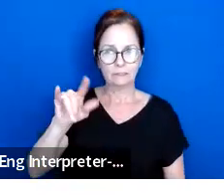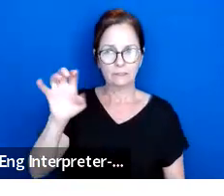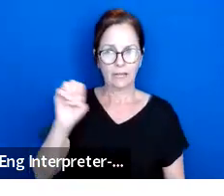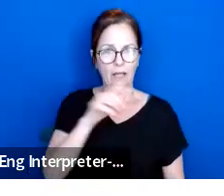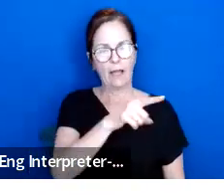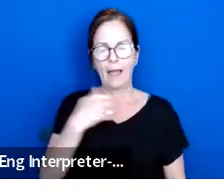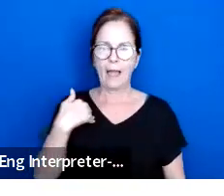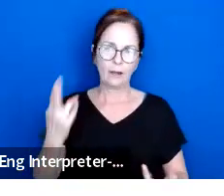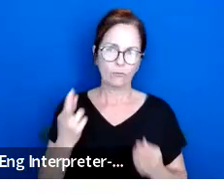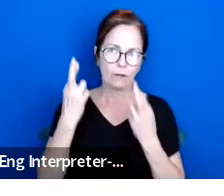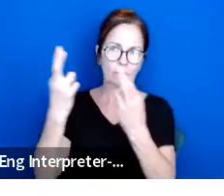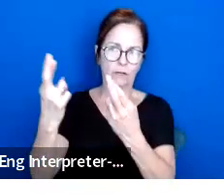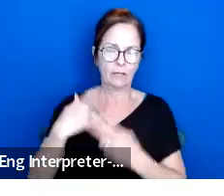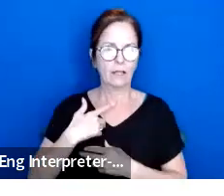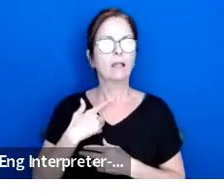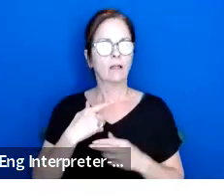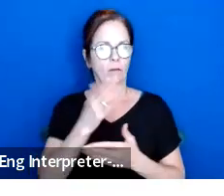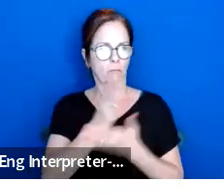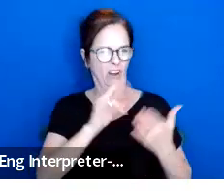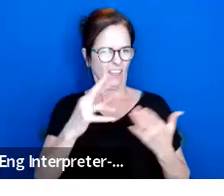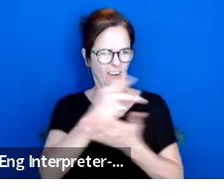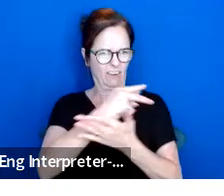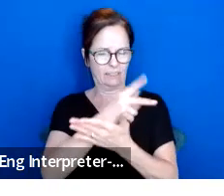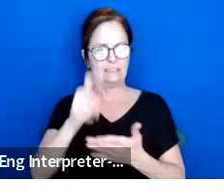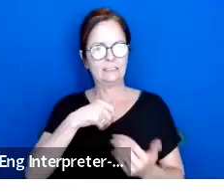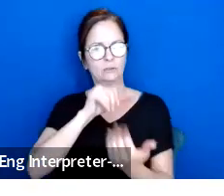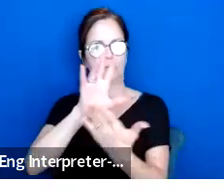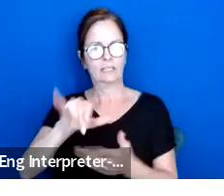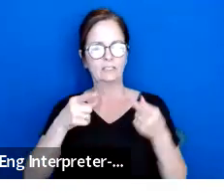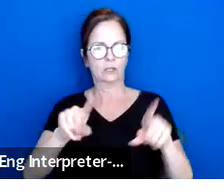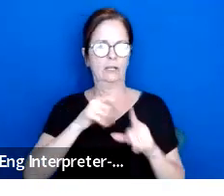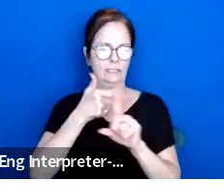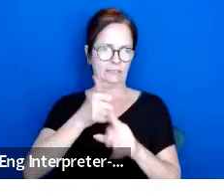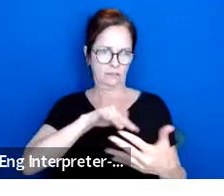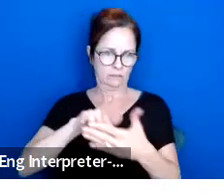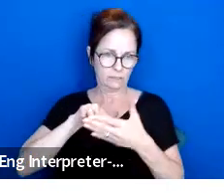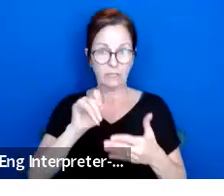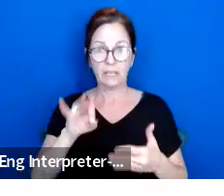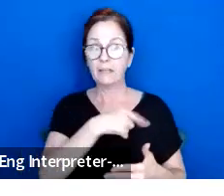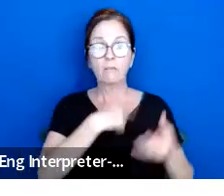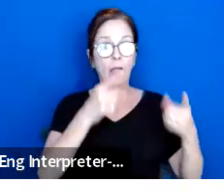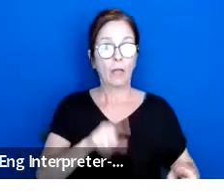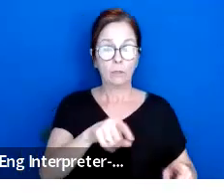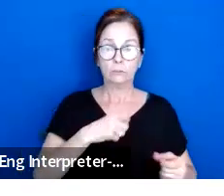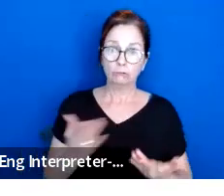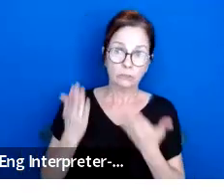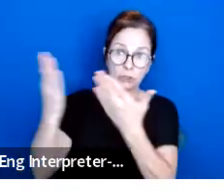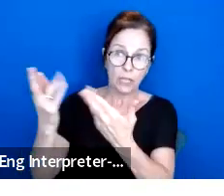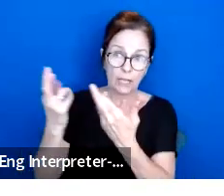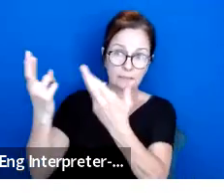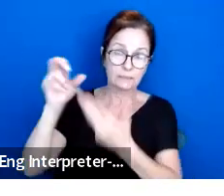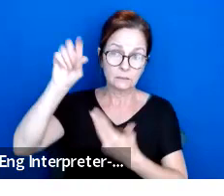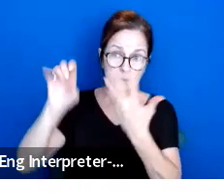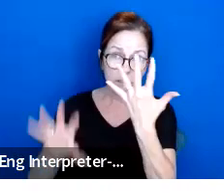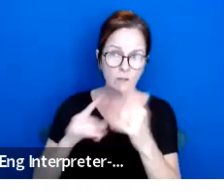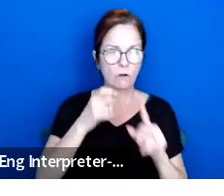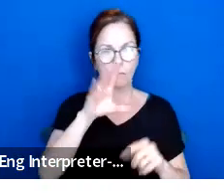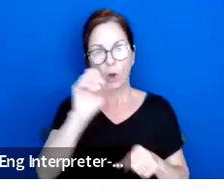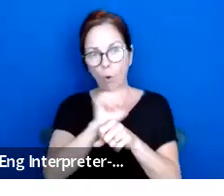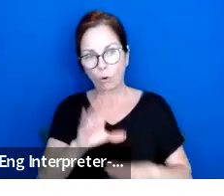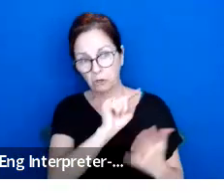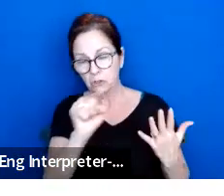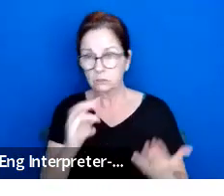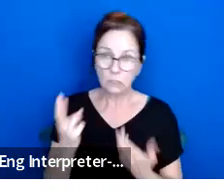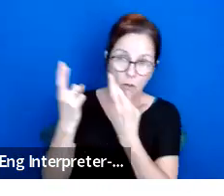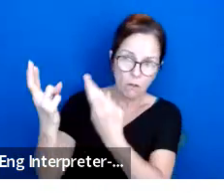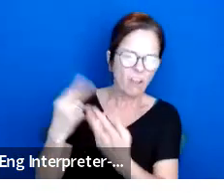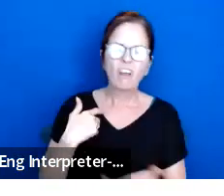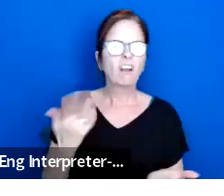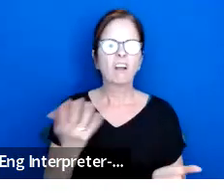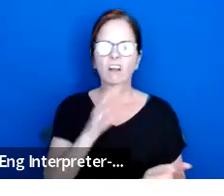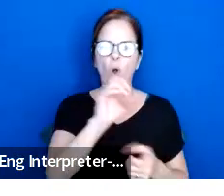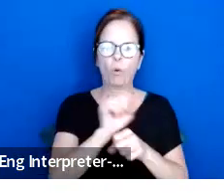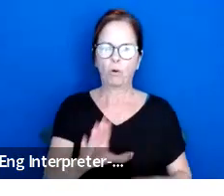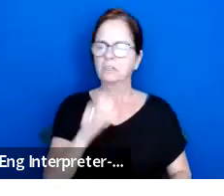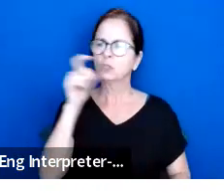As part of the review they have to address it at the beginning of their self study. If they received any suggestions from colleagues, they're not, They're not required to address those in the cell study.